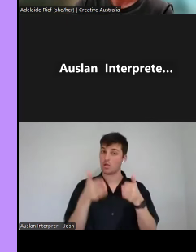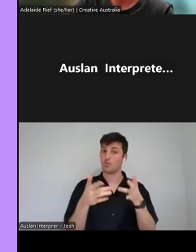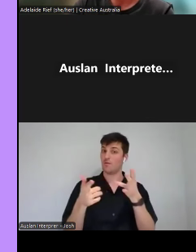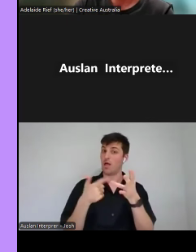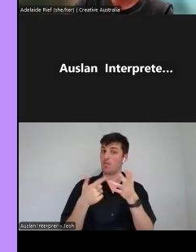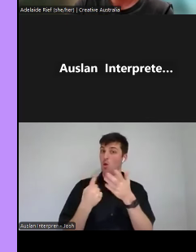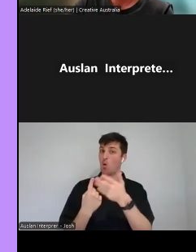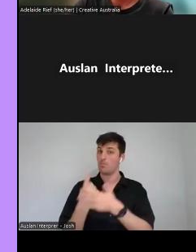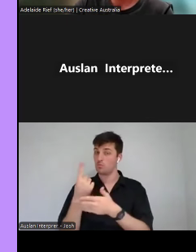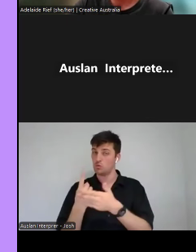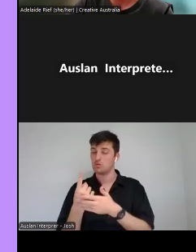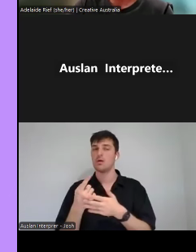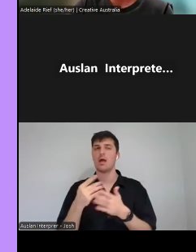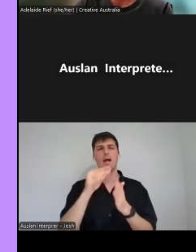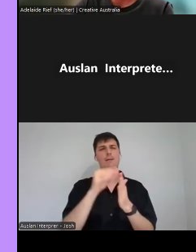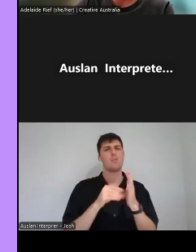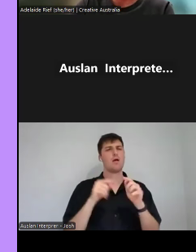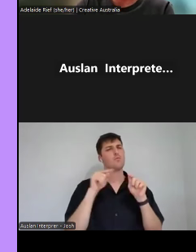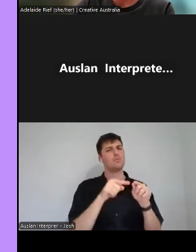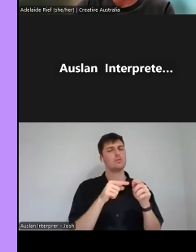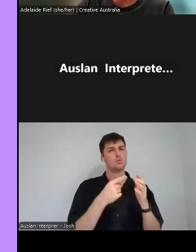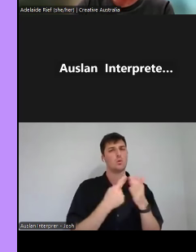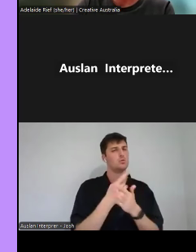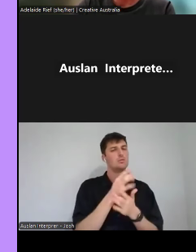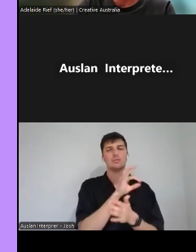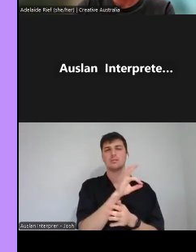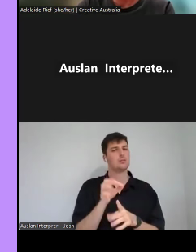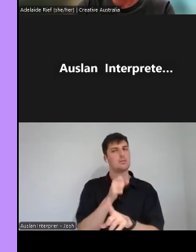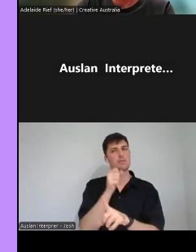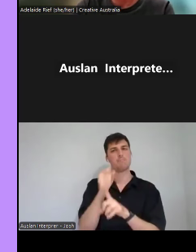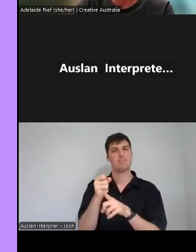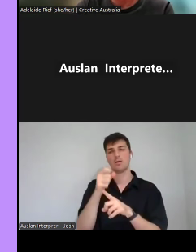applying for this opportunity does not affect your likelihood of success with those other